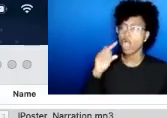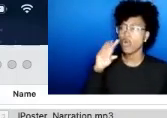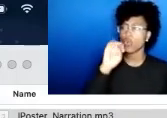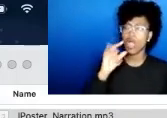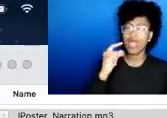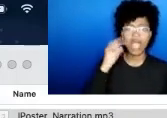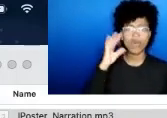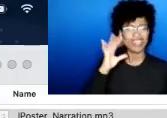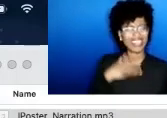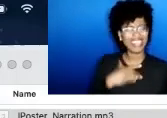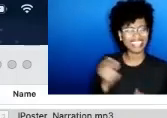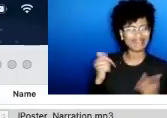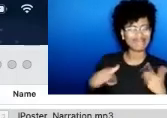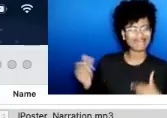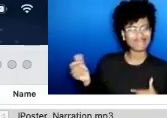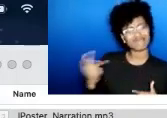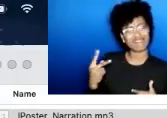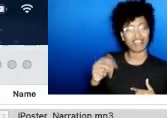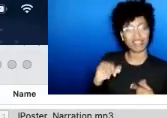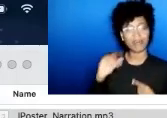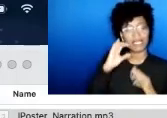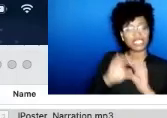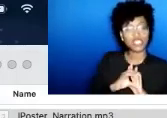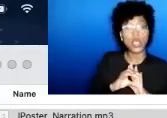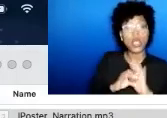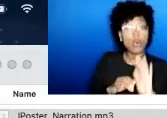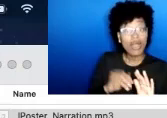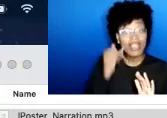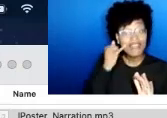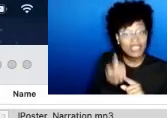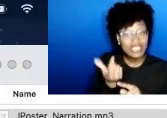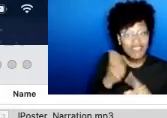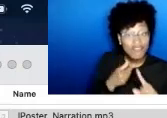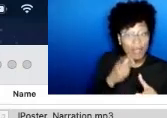to have the image here, when 07:18:10 you delete it from your content box,